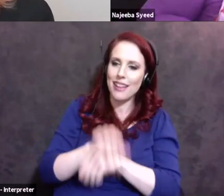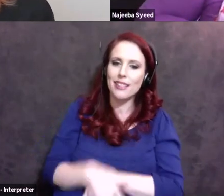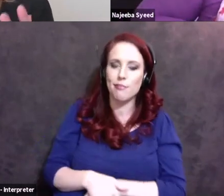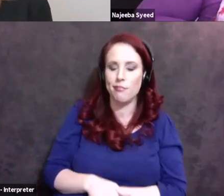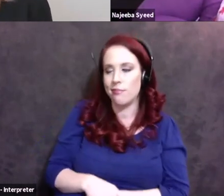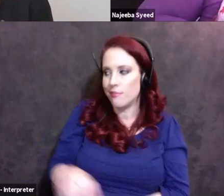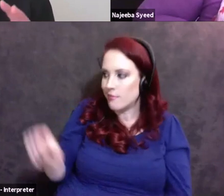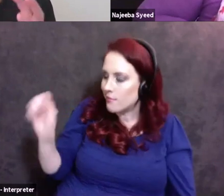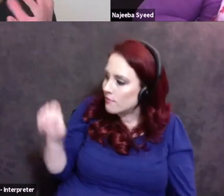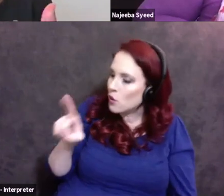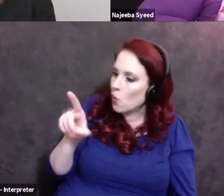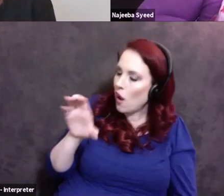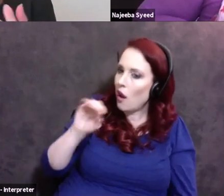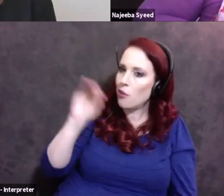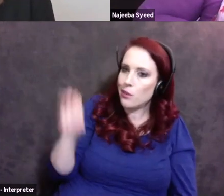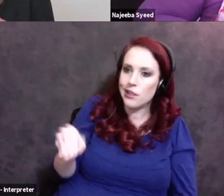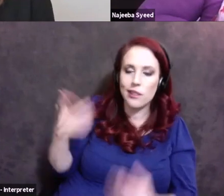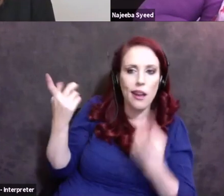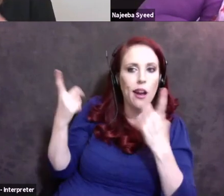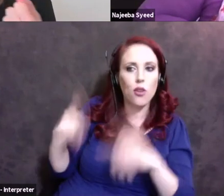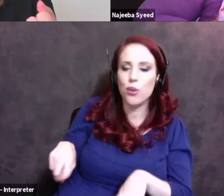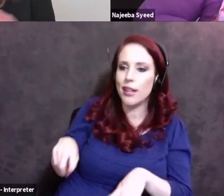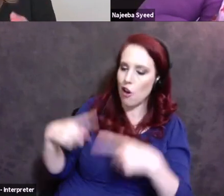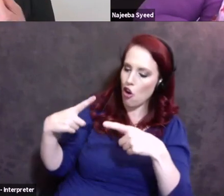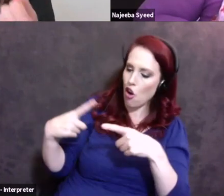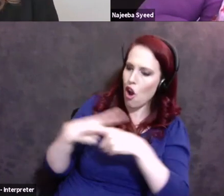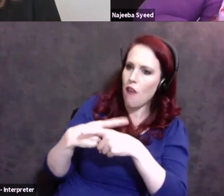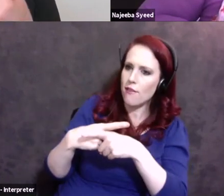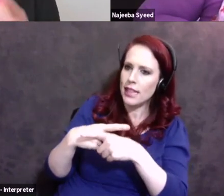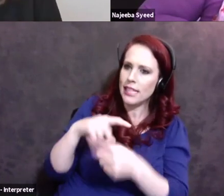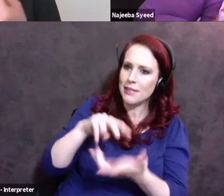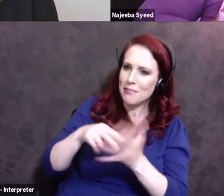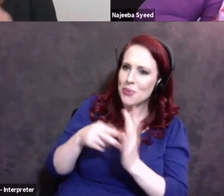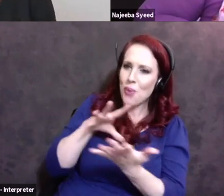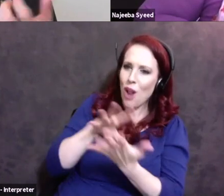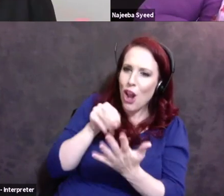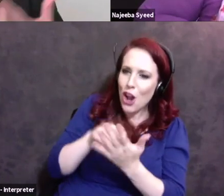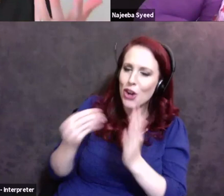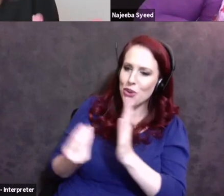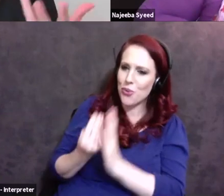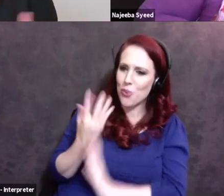That conflict, that kind of learning and growing, and that growth mindset that you have to have